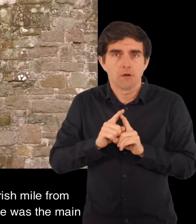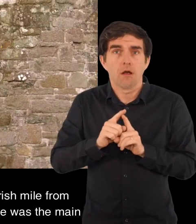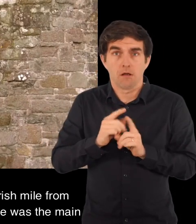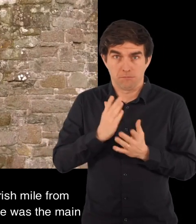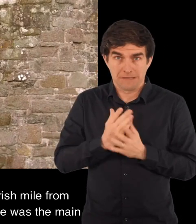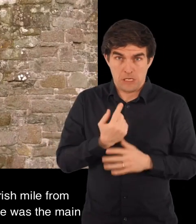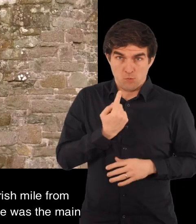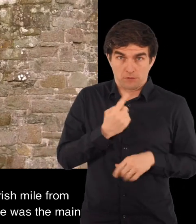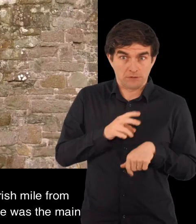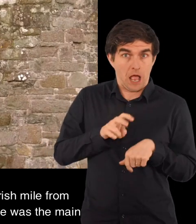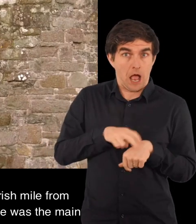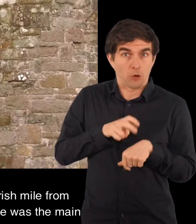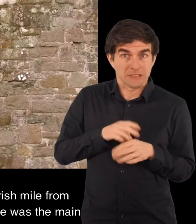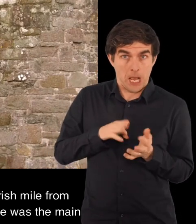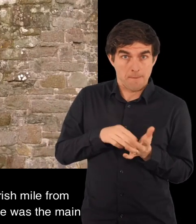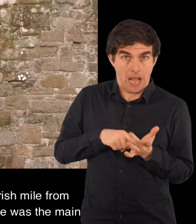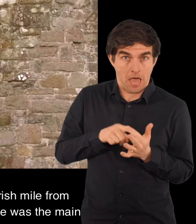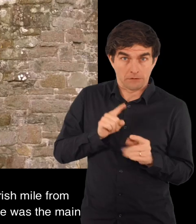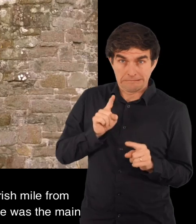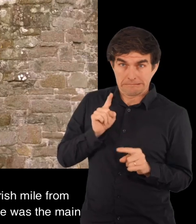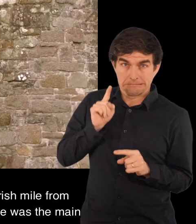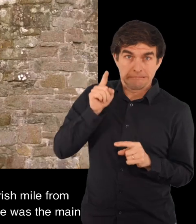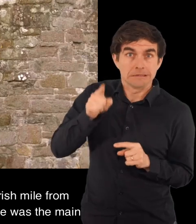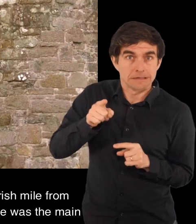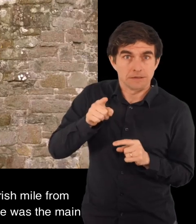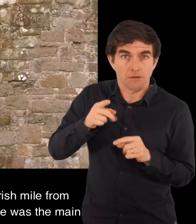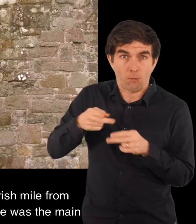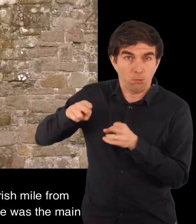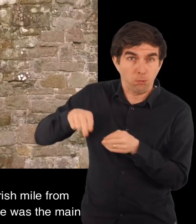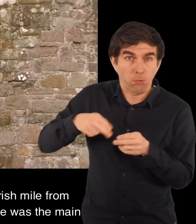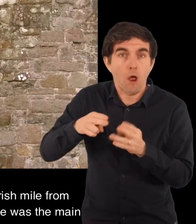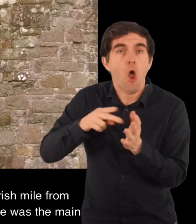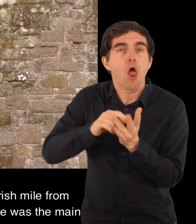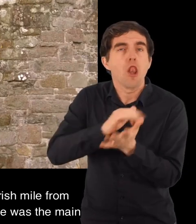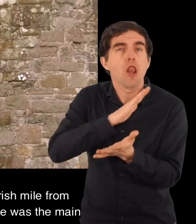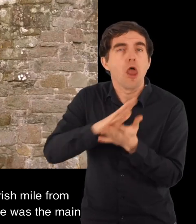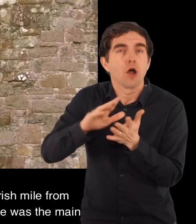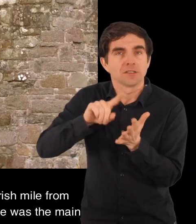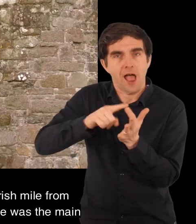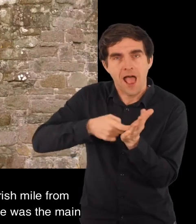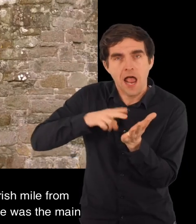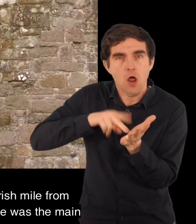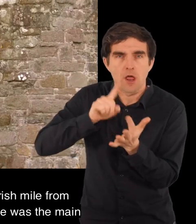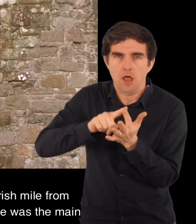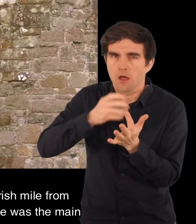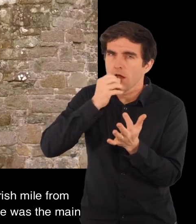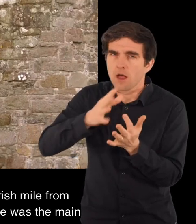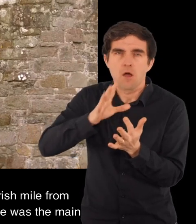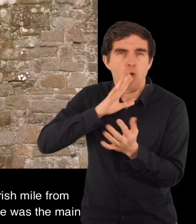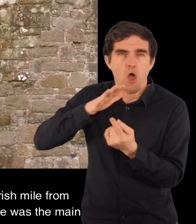in the area as well. You were one Irish mile from the shores of Lough Erne. Lough Erne was the main